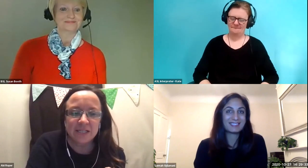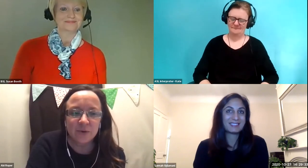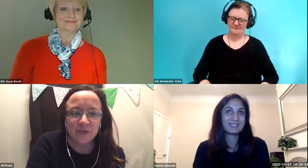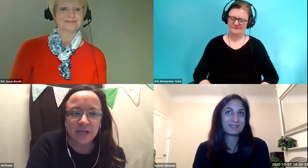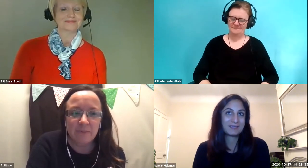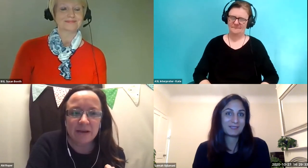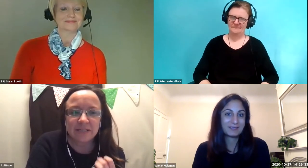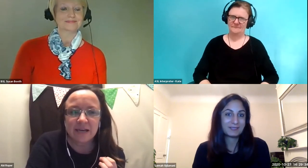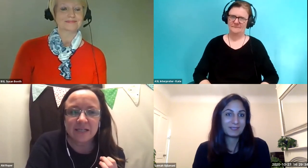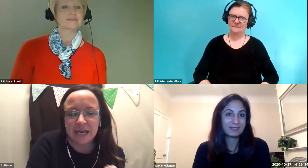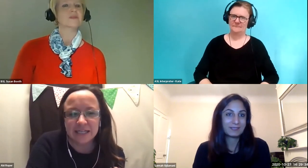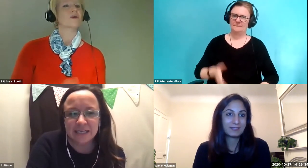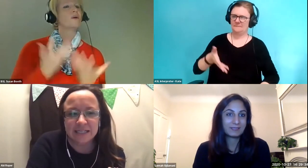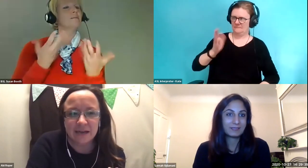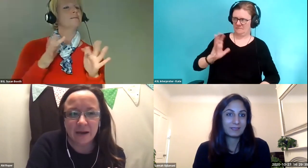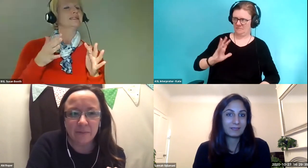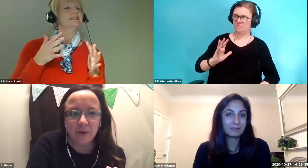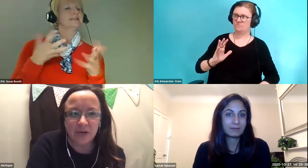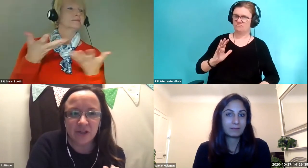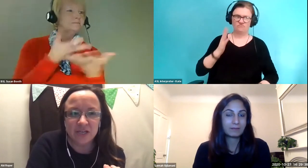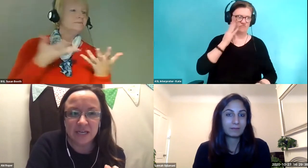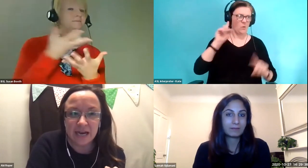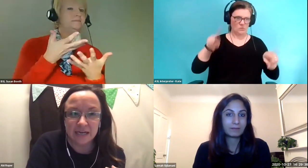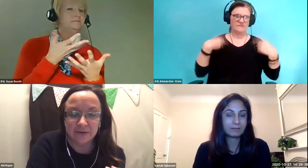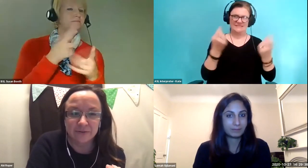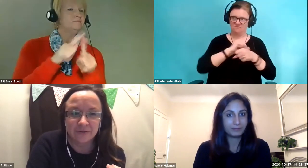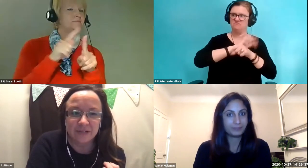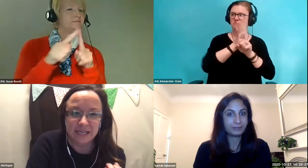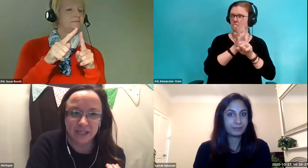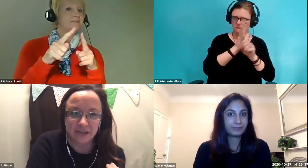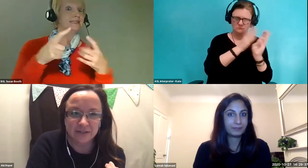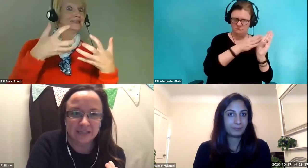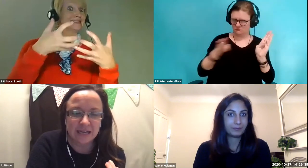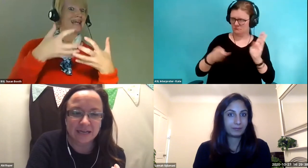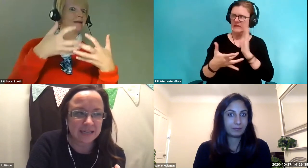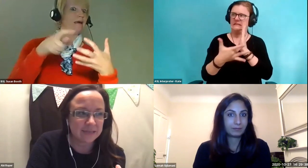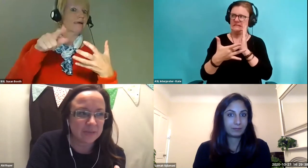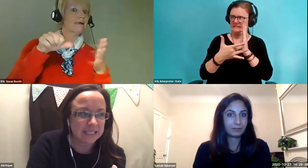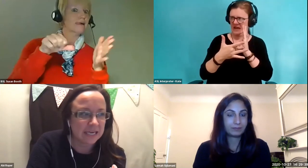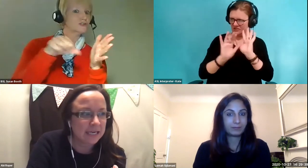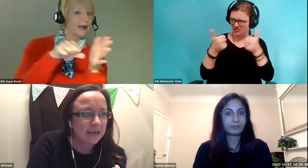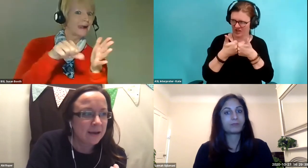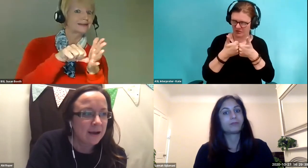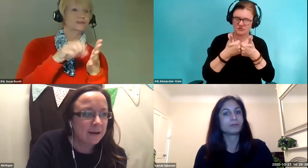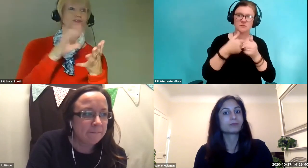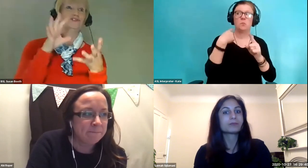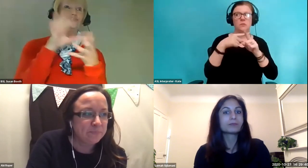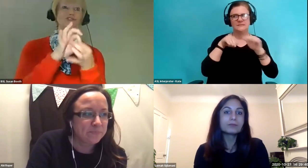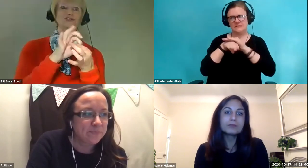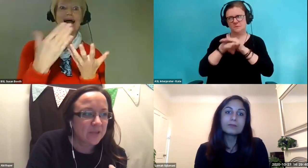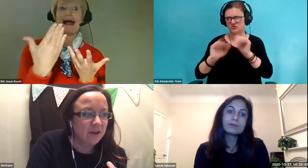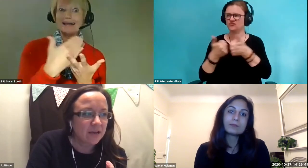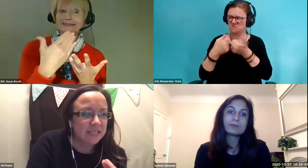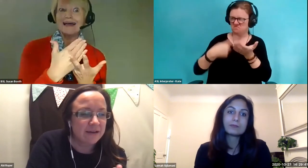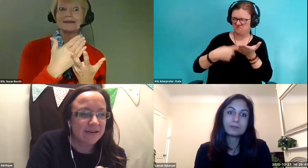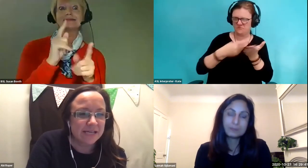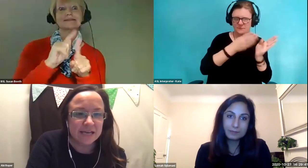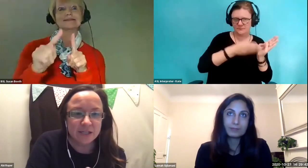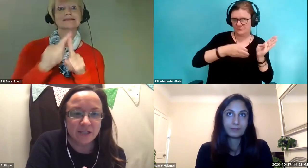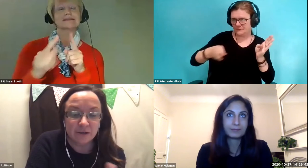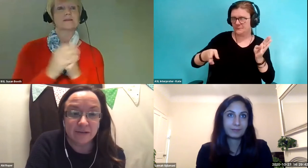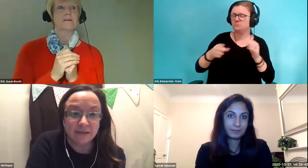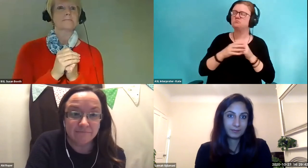talked about challenges um with technical issues and accessibility um is there anything during